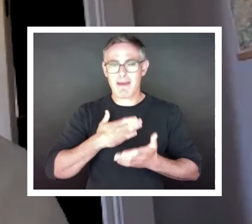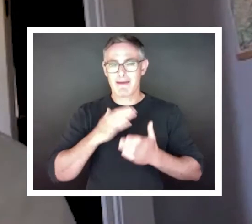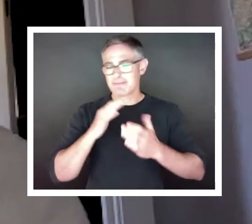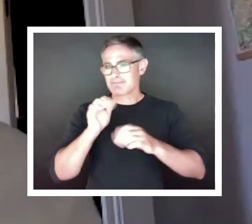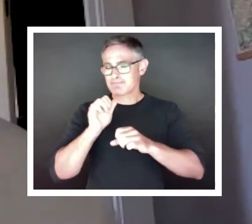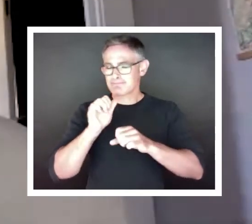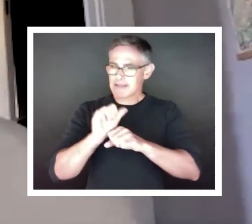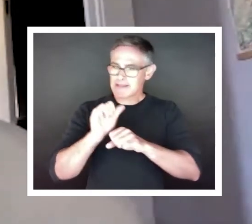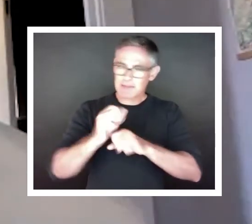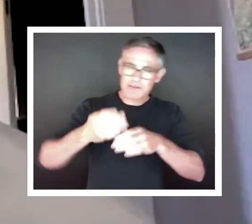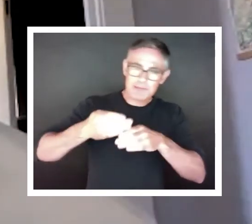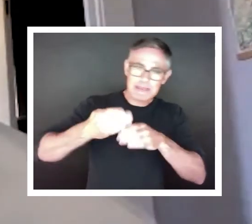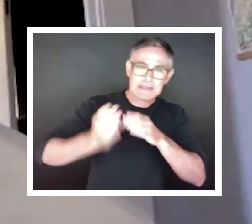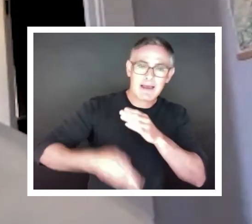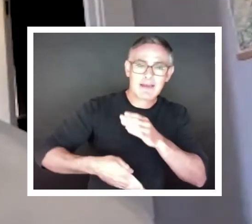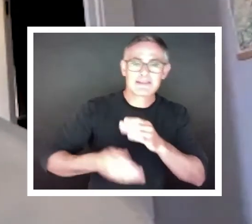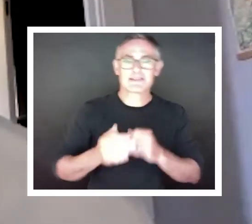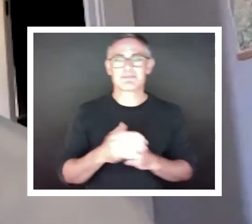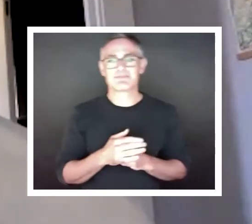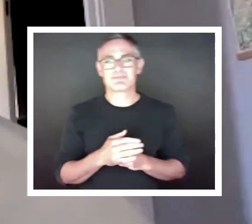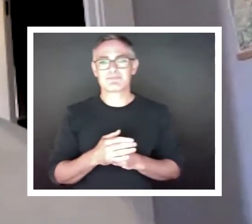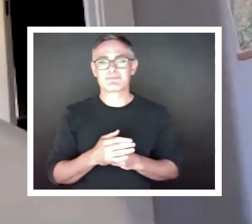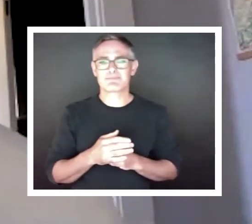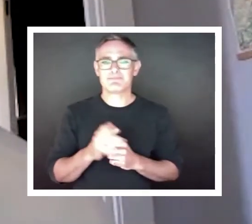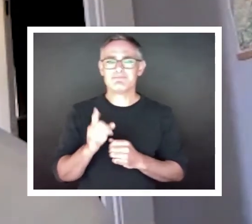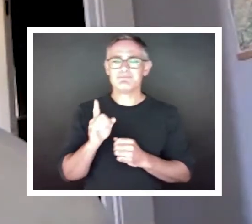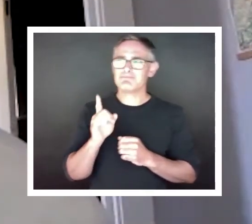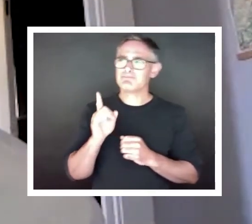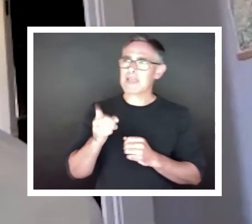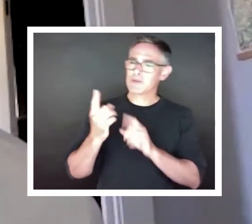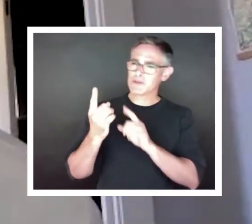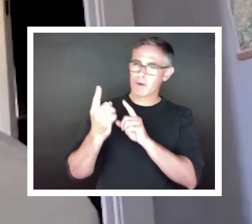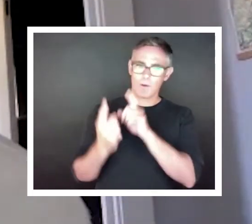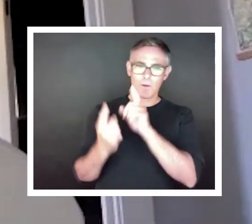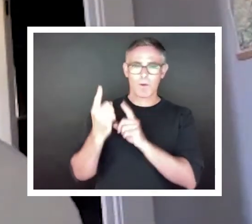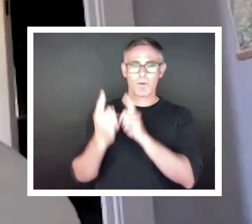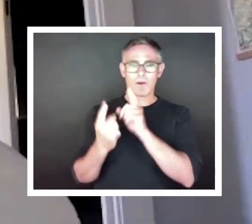into a world one experience with my coaches